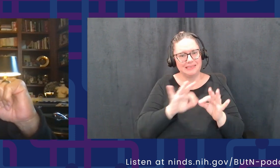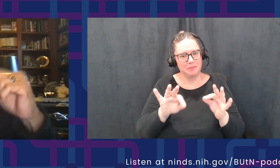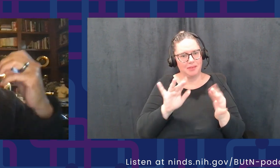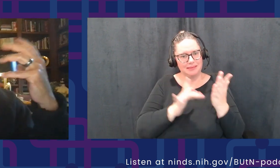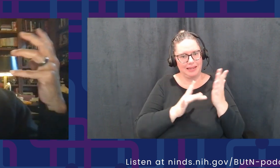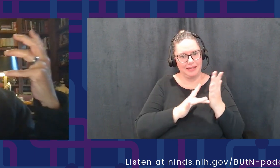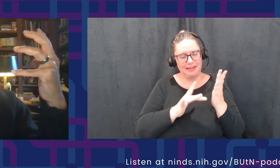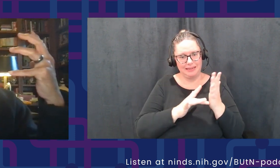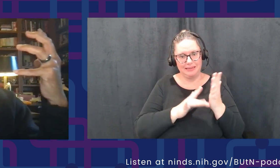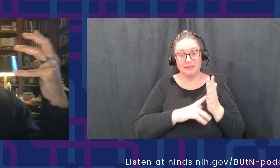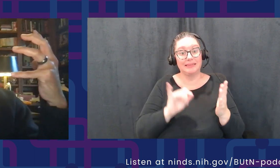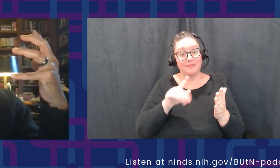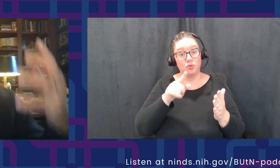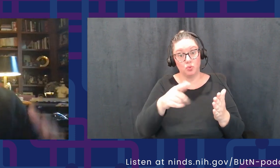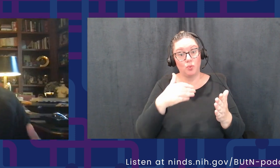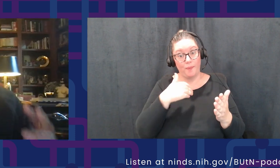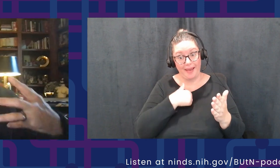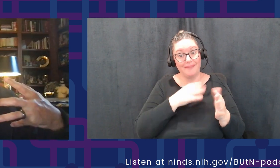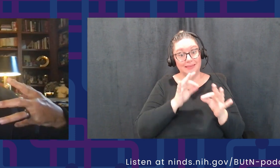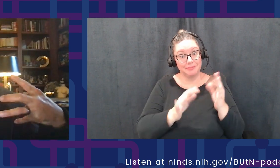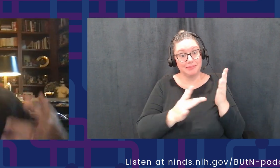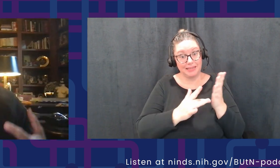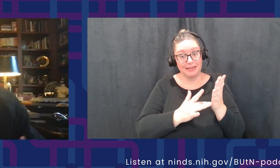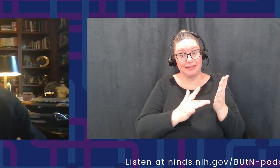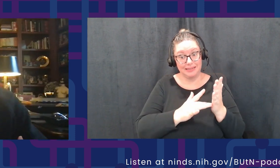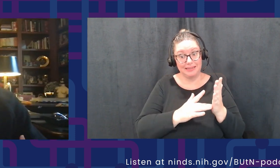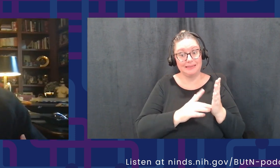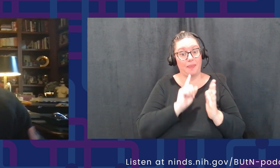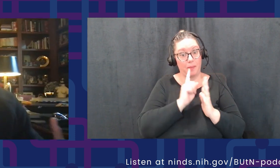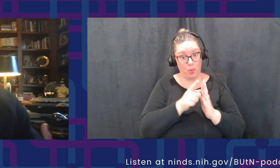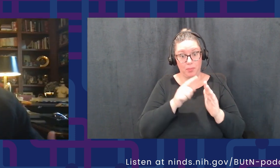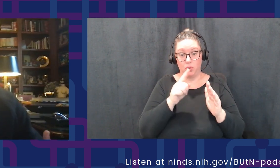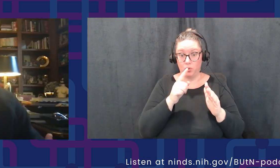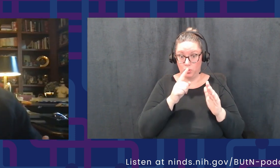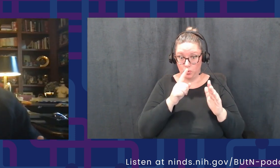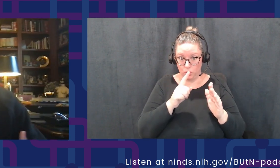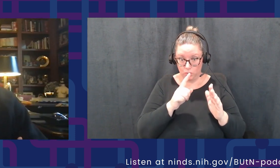Those are simple techniques that if you have those with you the moment that